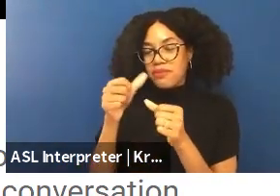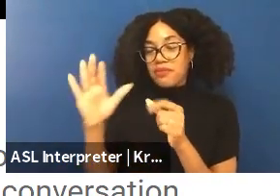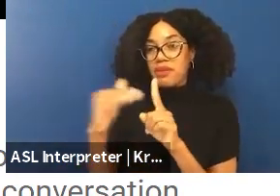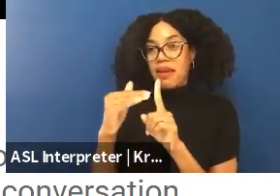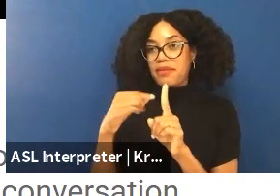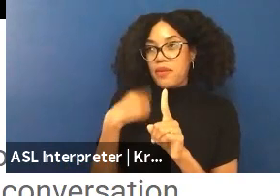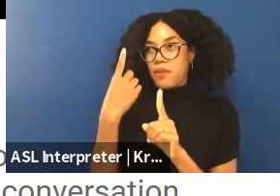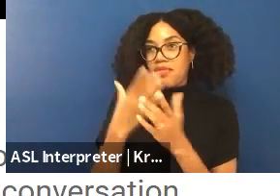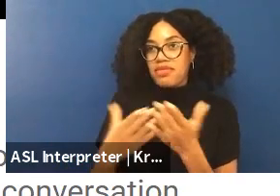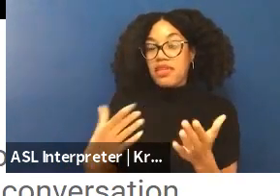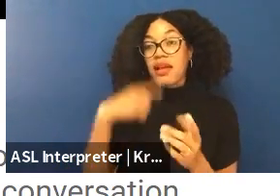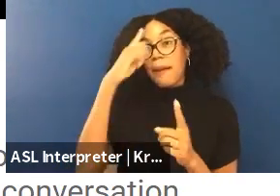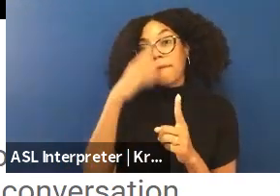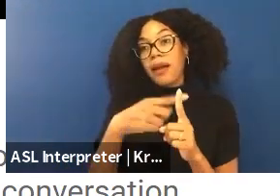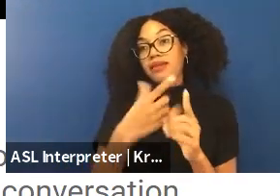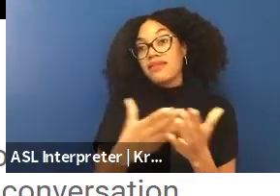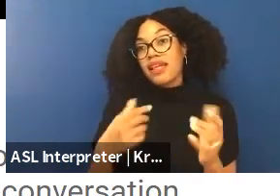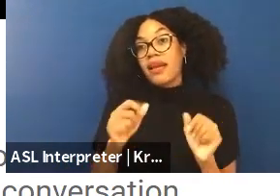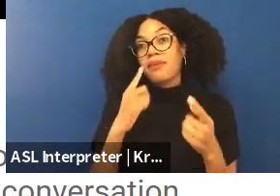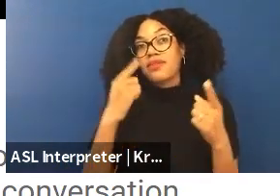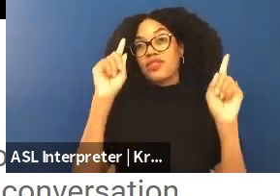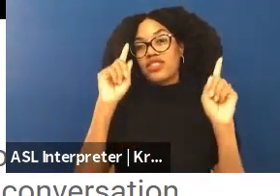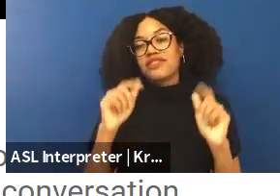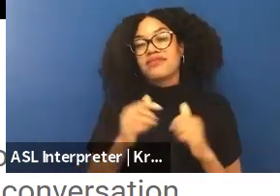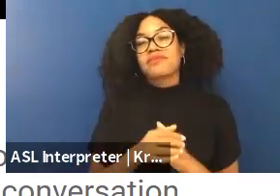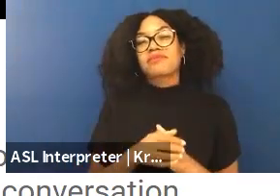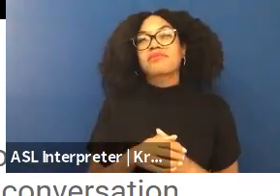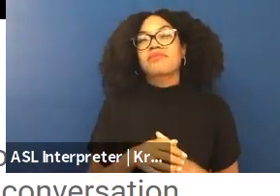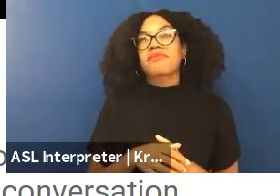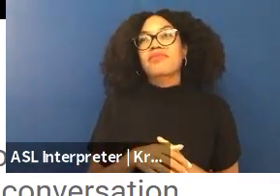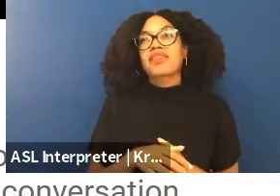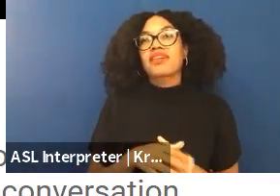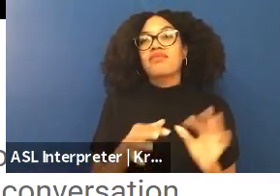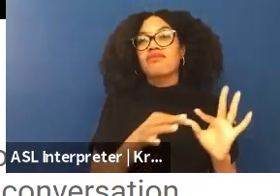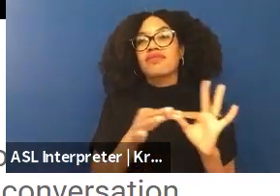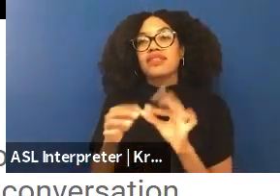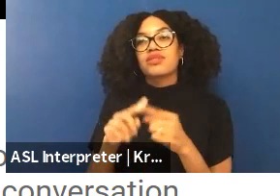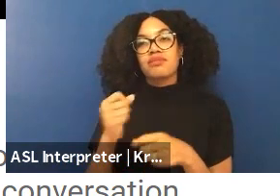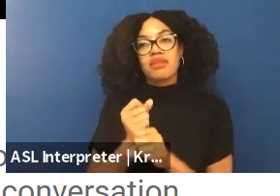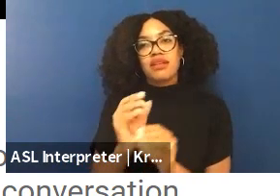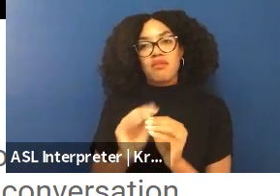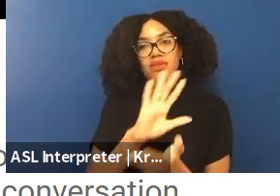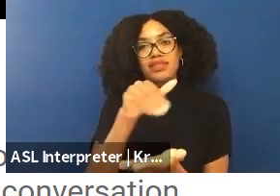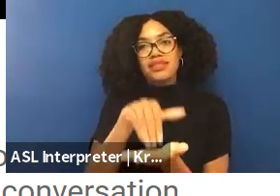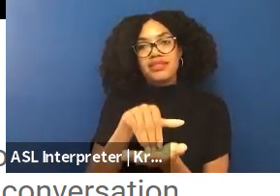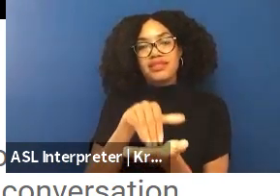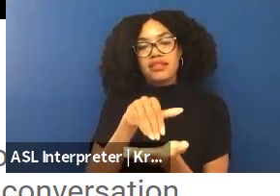amongst all the other things, is that in terms of making it more central, I've-- I firmly believe